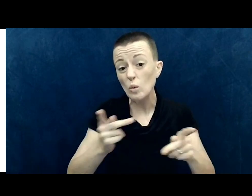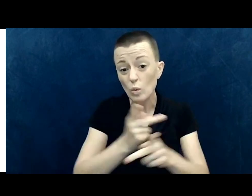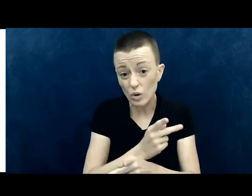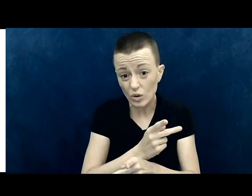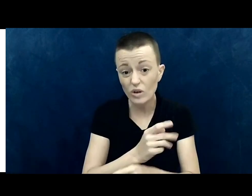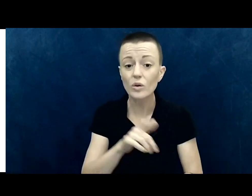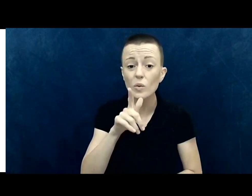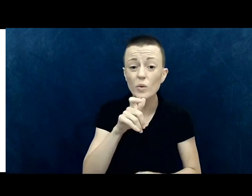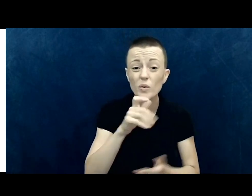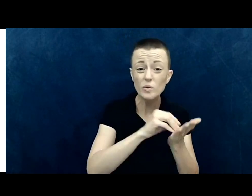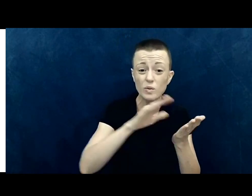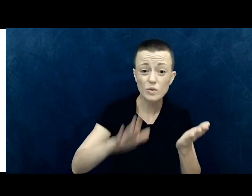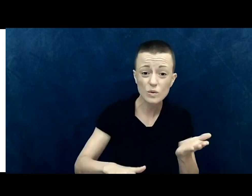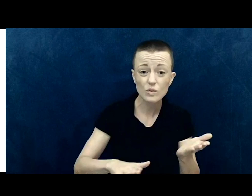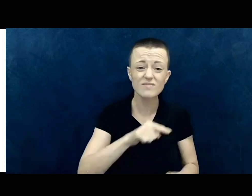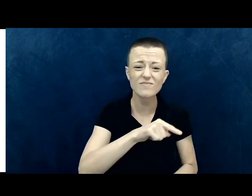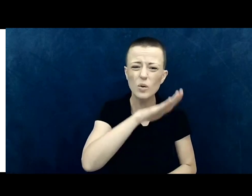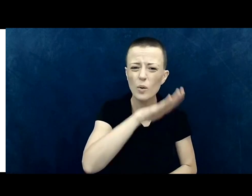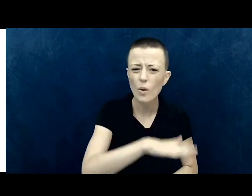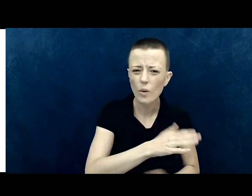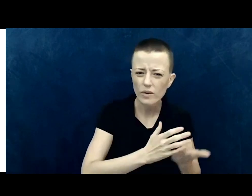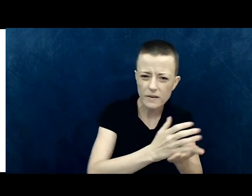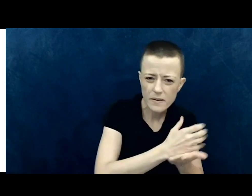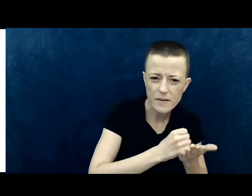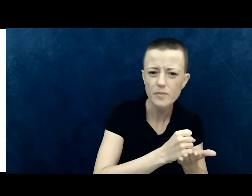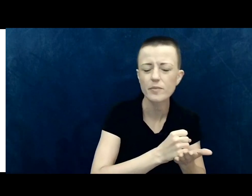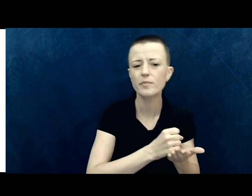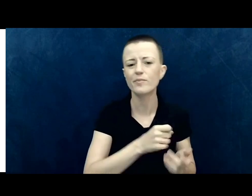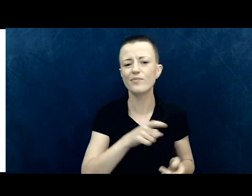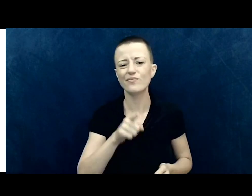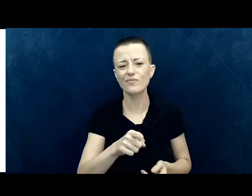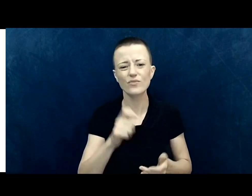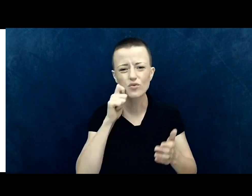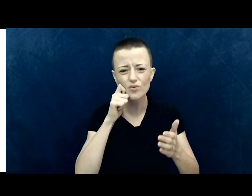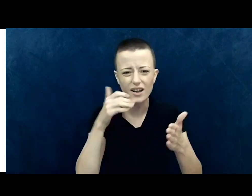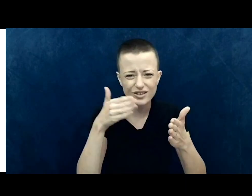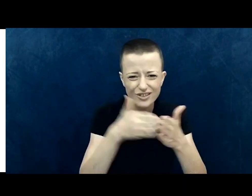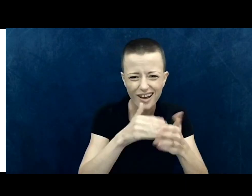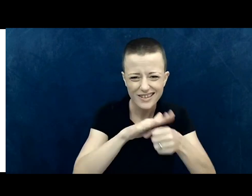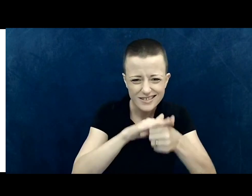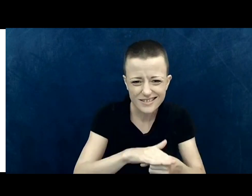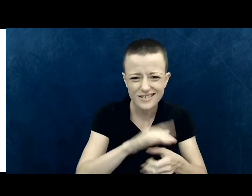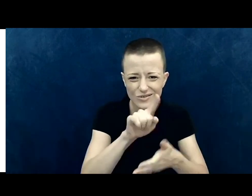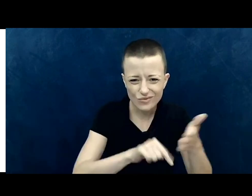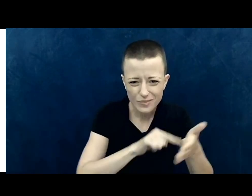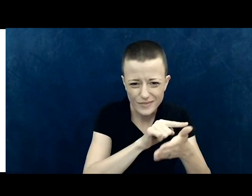who are already at risk of inequities in educational outcomes such as those from low-income,